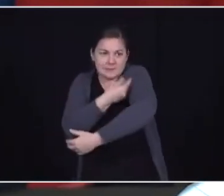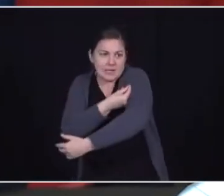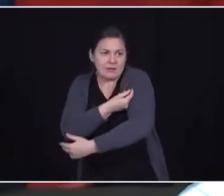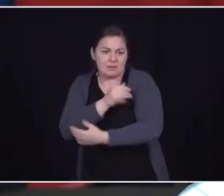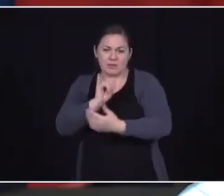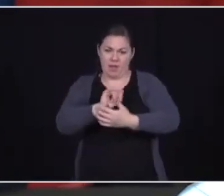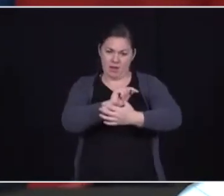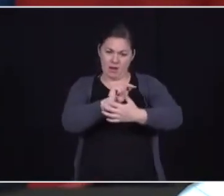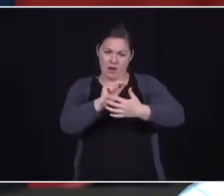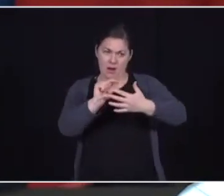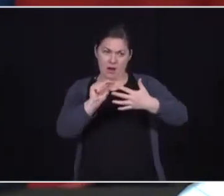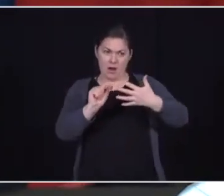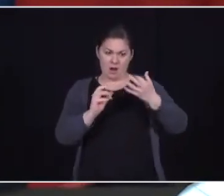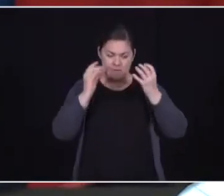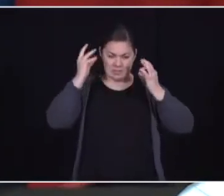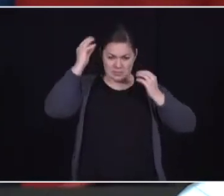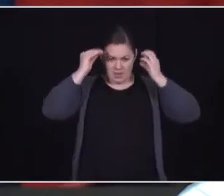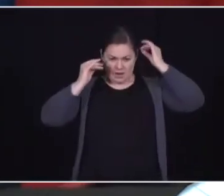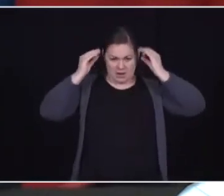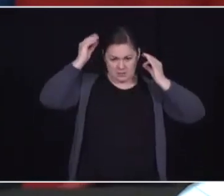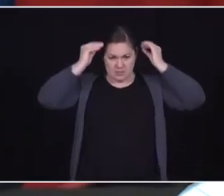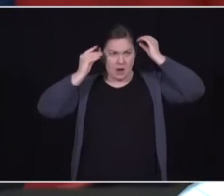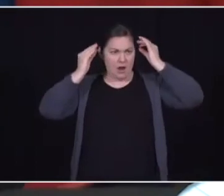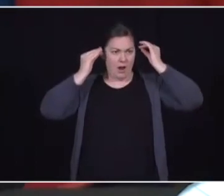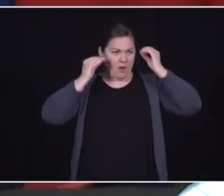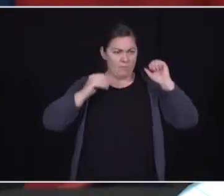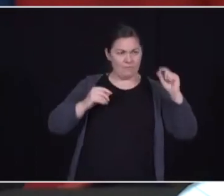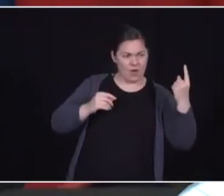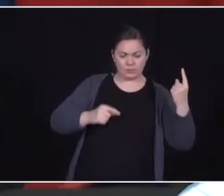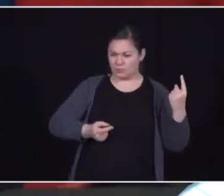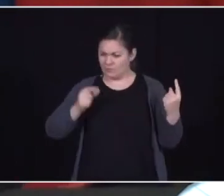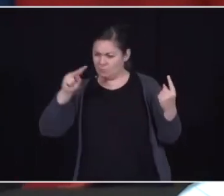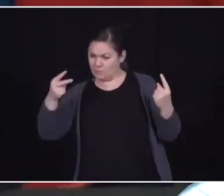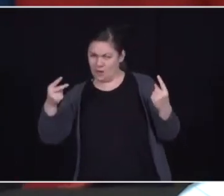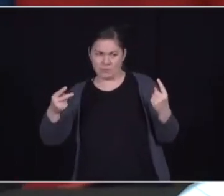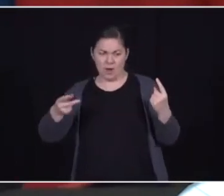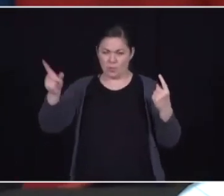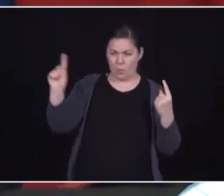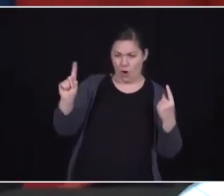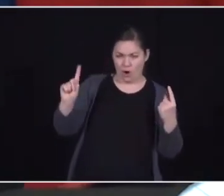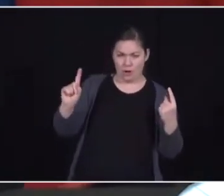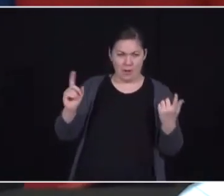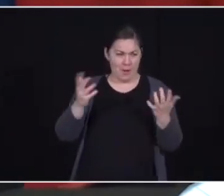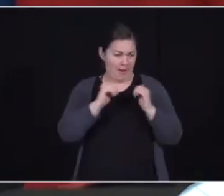And so those are the kinds of things that are also key components of thinking through how do